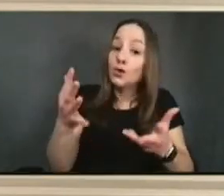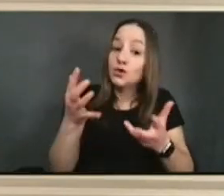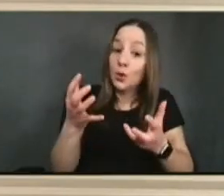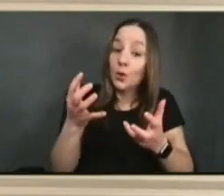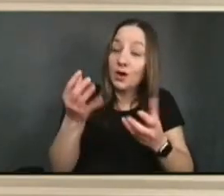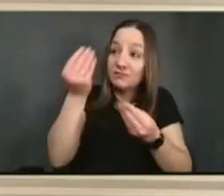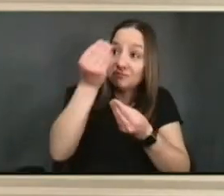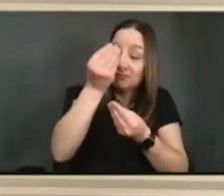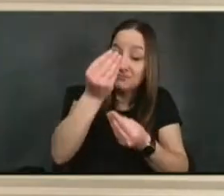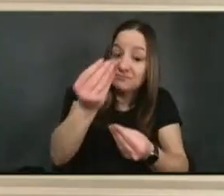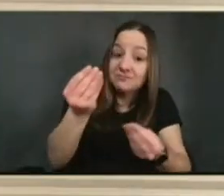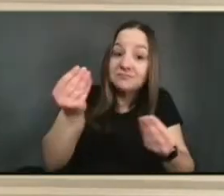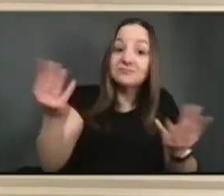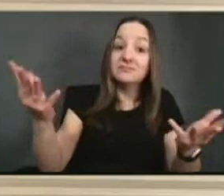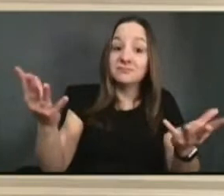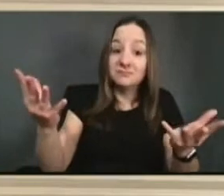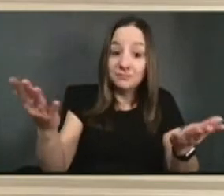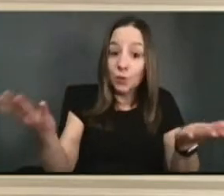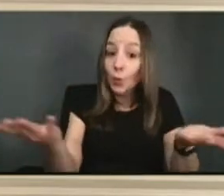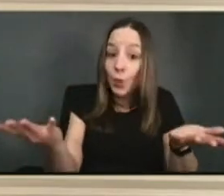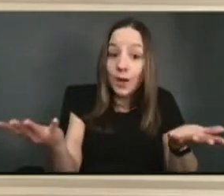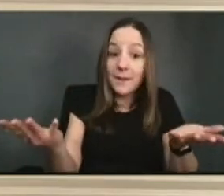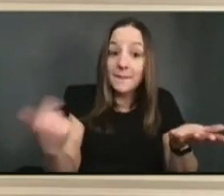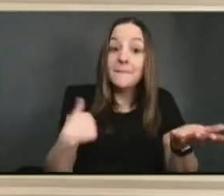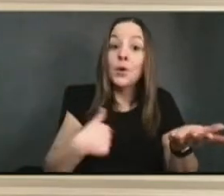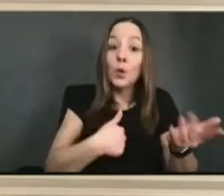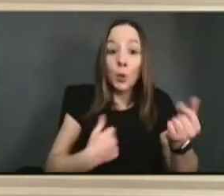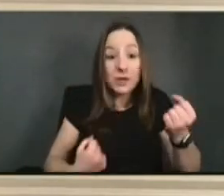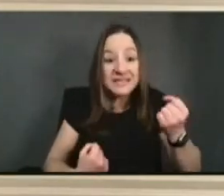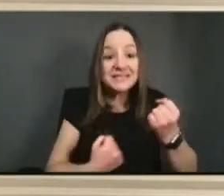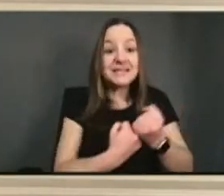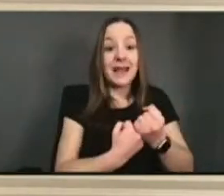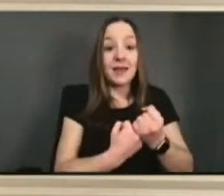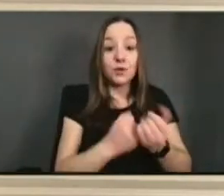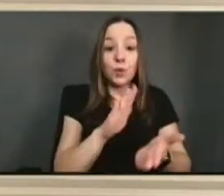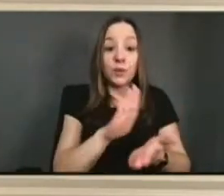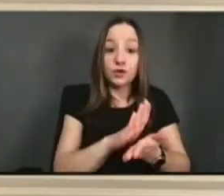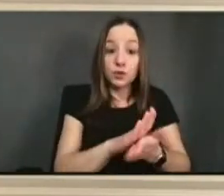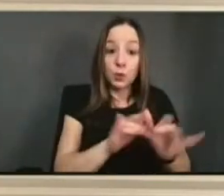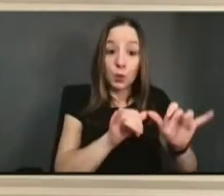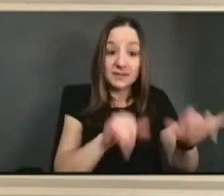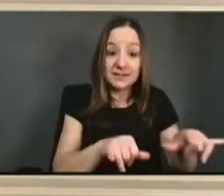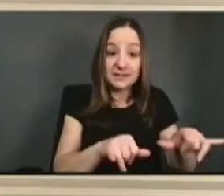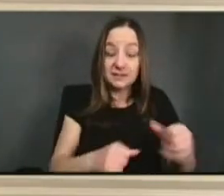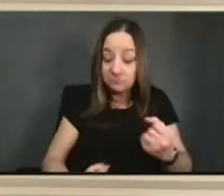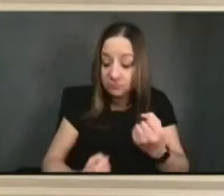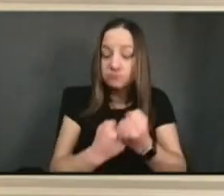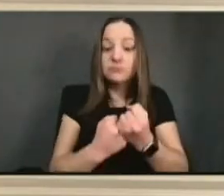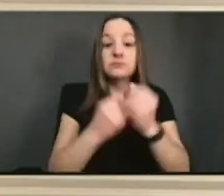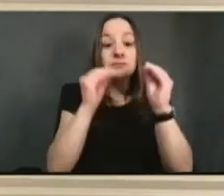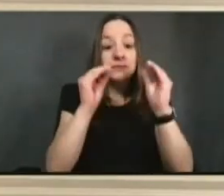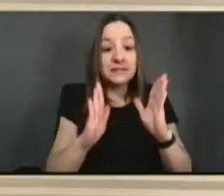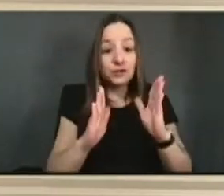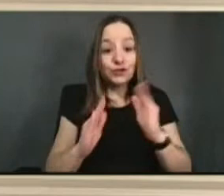And I really want to say that the message That we have is that